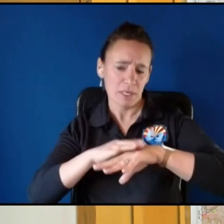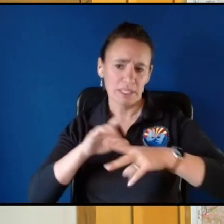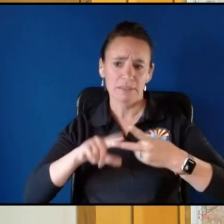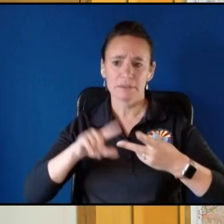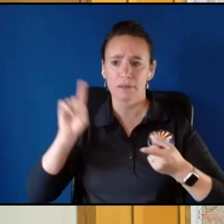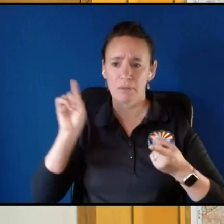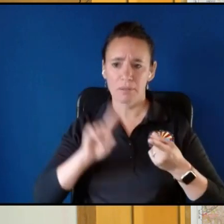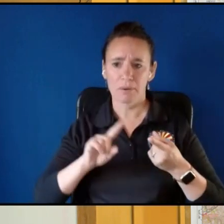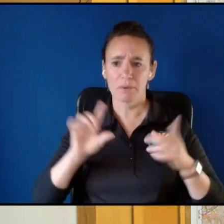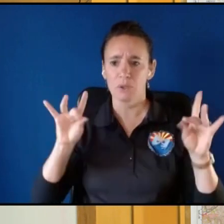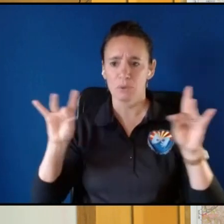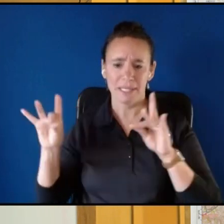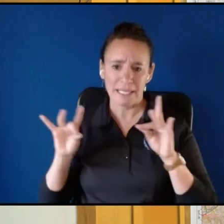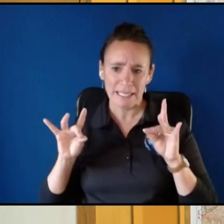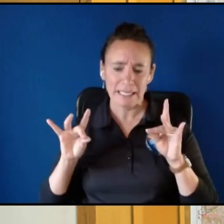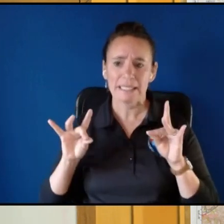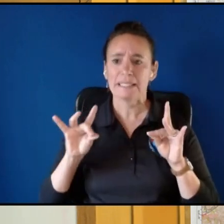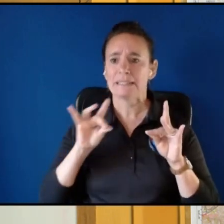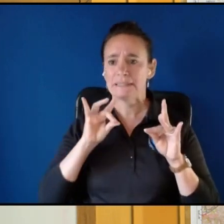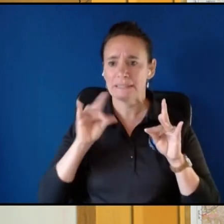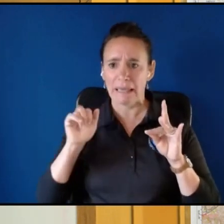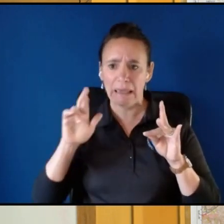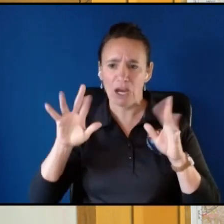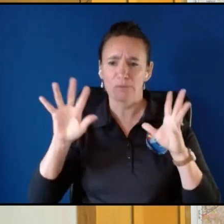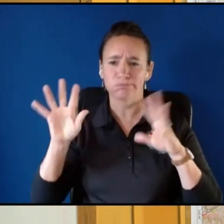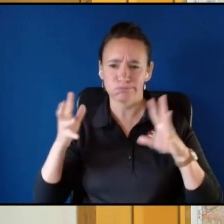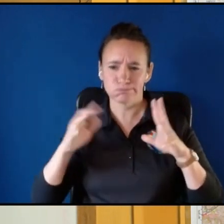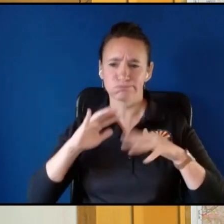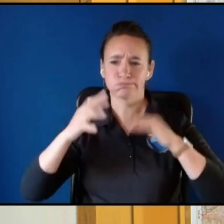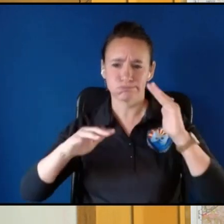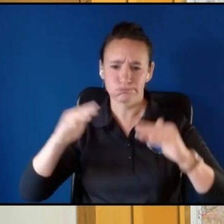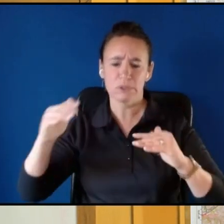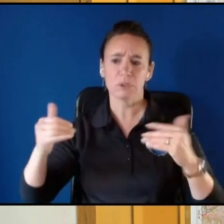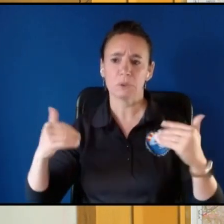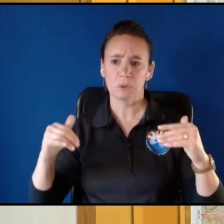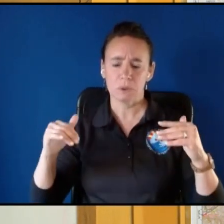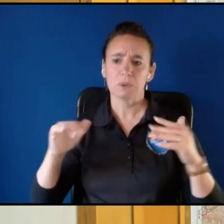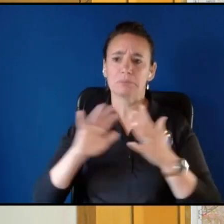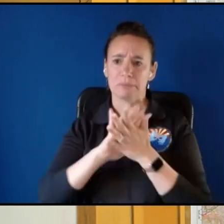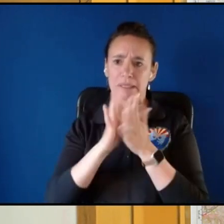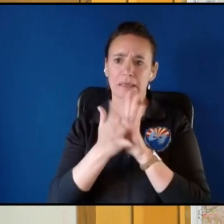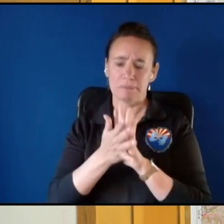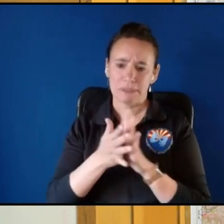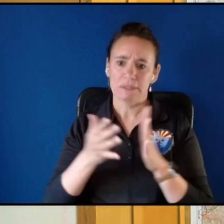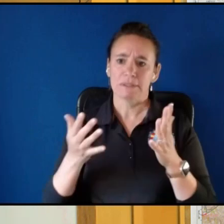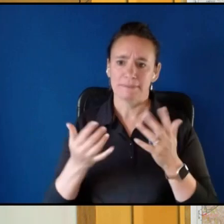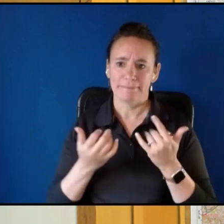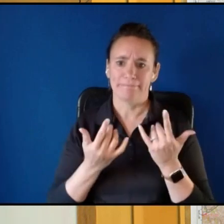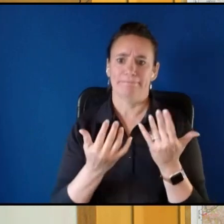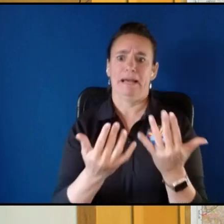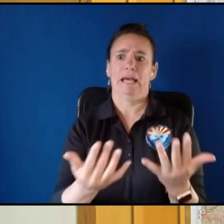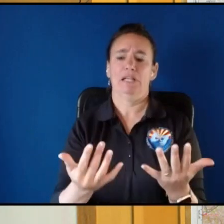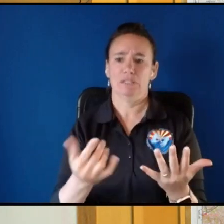and that's definitely a formula for concern for fire spread. Thankfully yesterday, all the lines held in place.